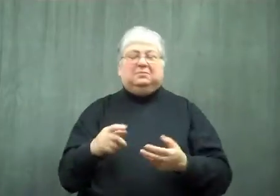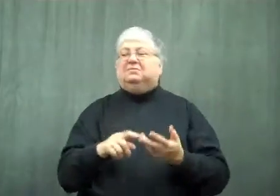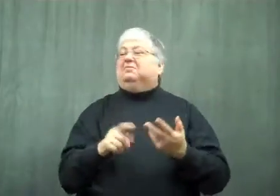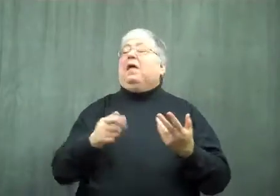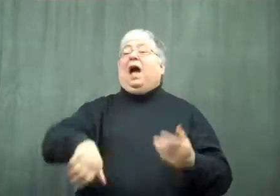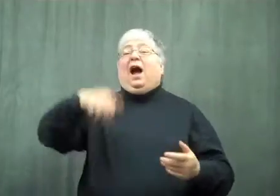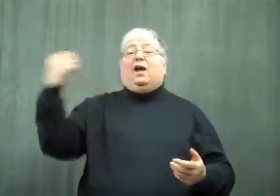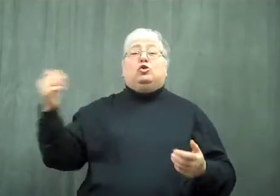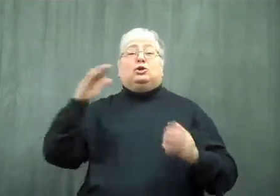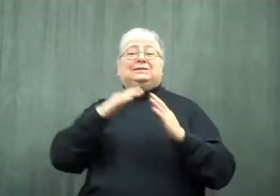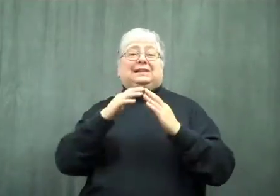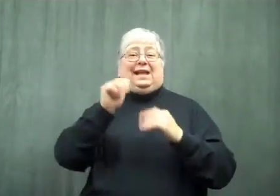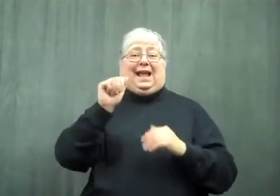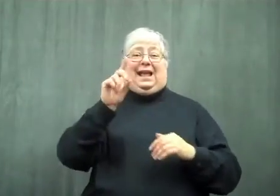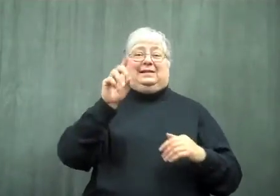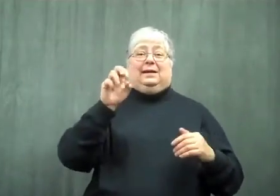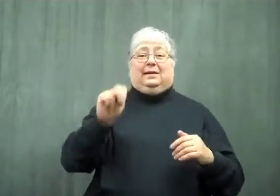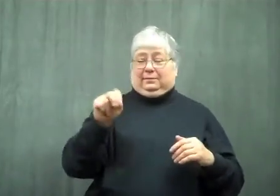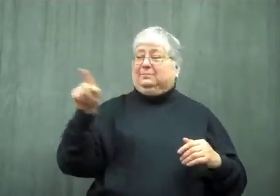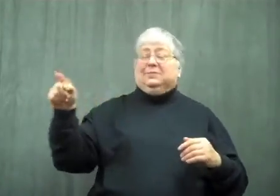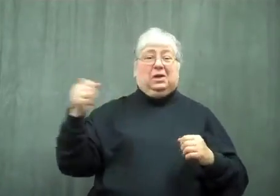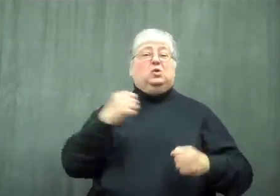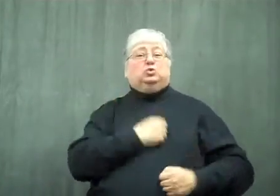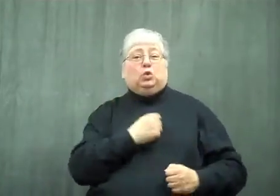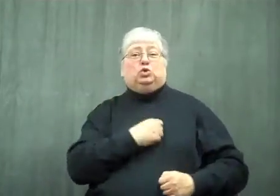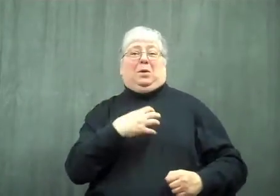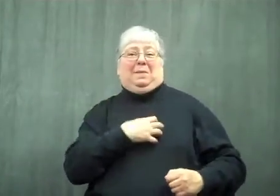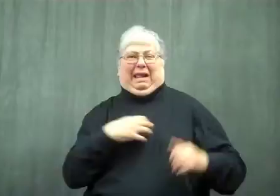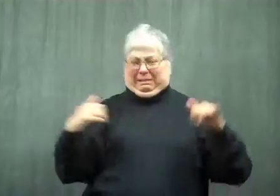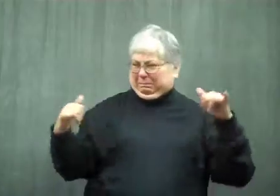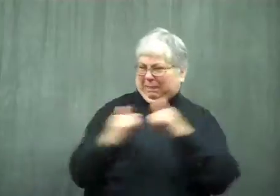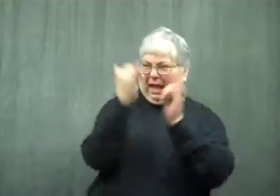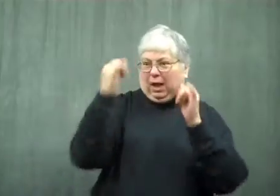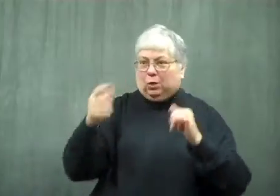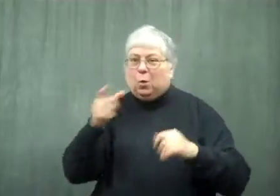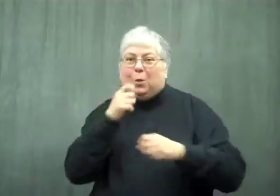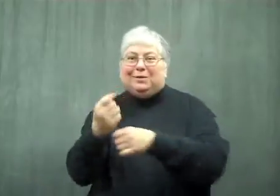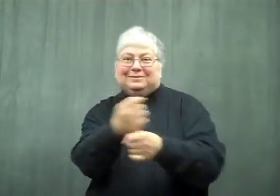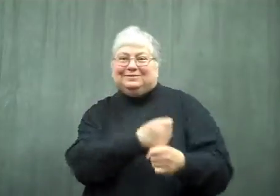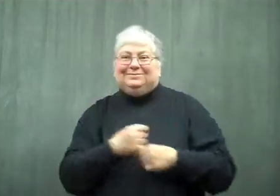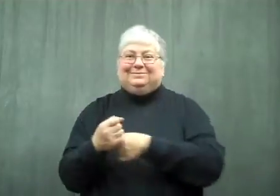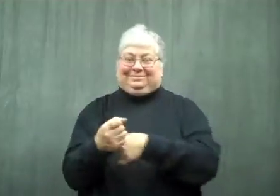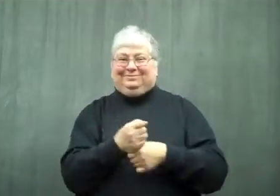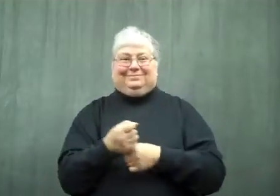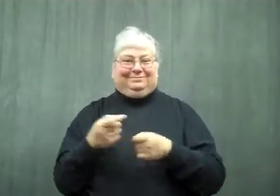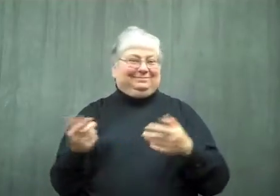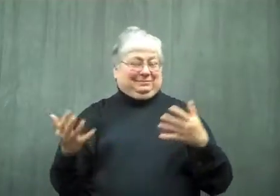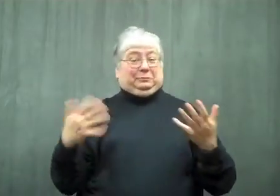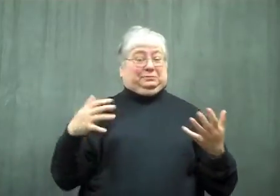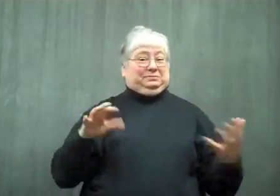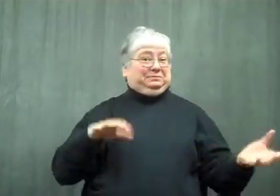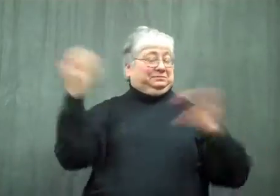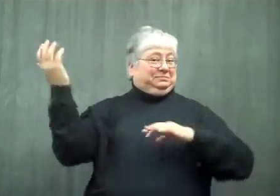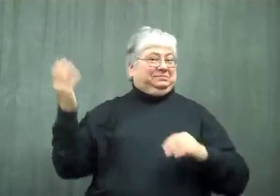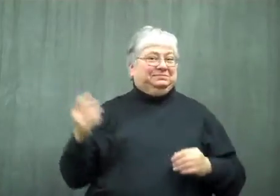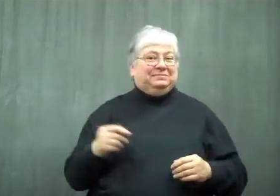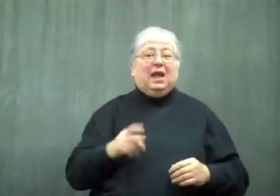In Aden, government forces clashed with the protesters. What a mess.